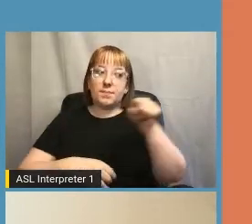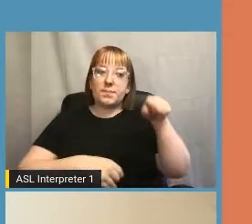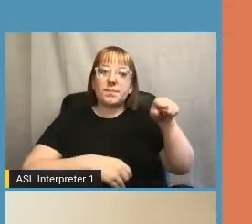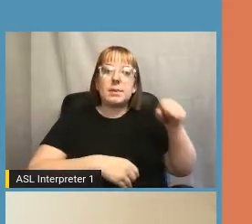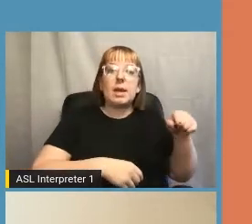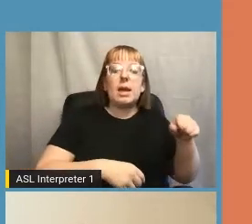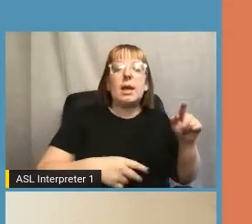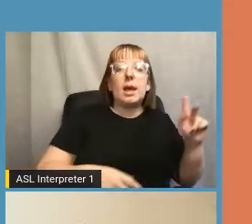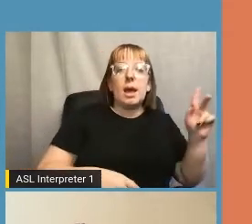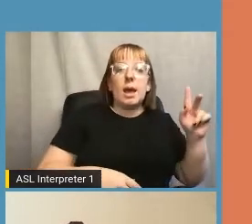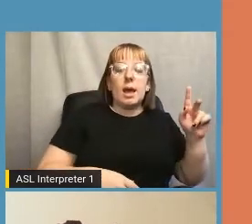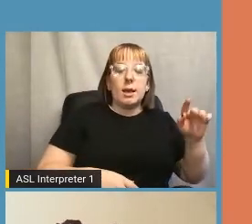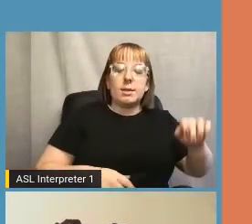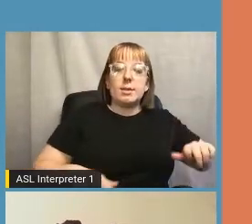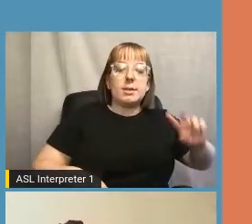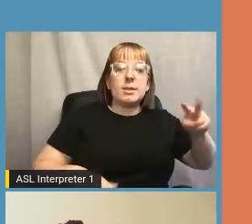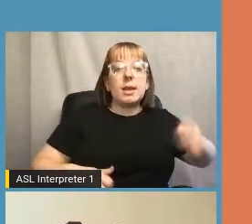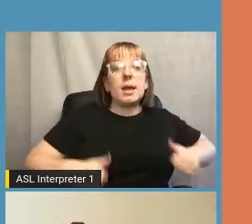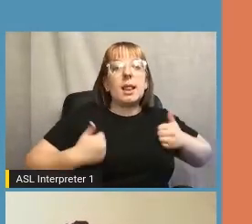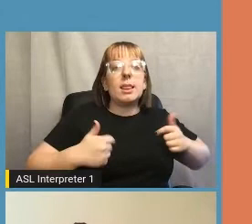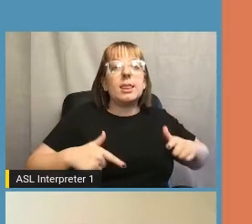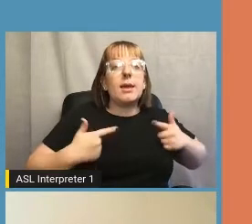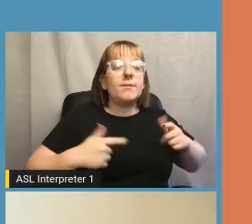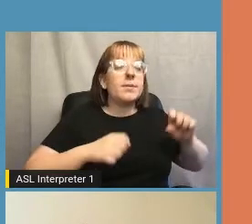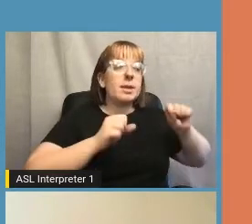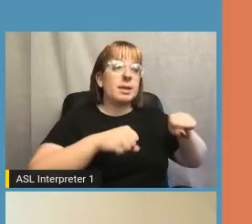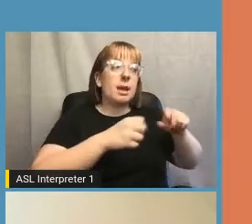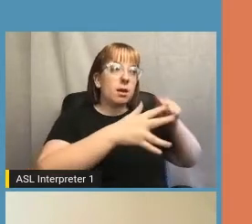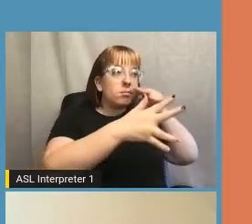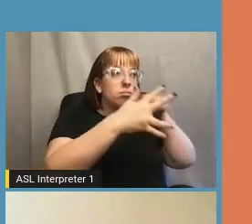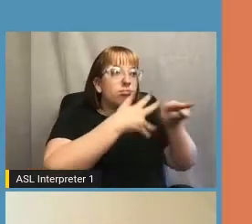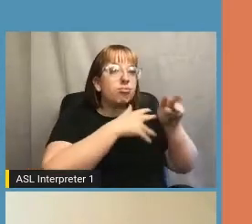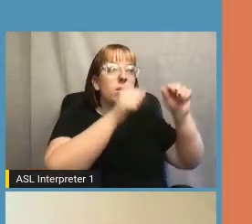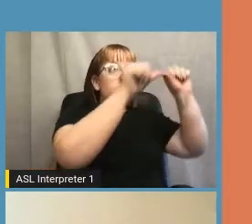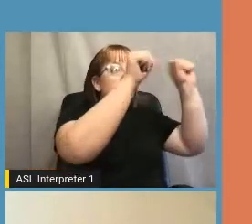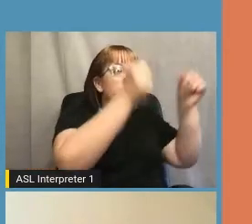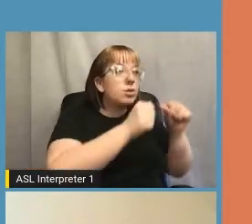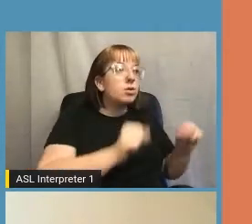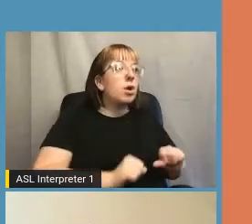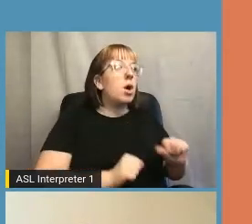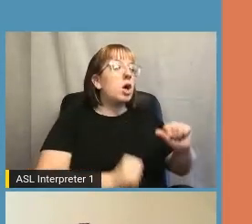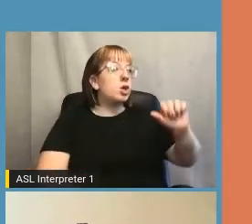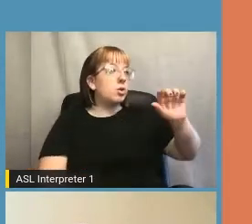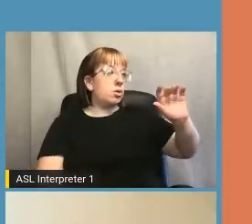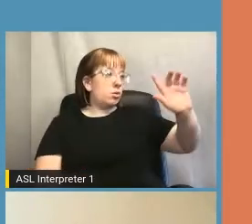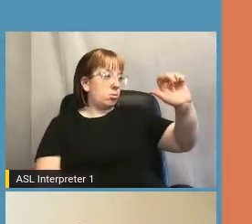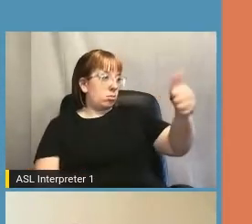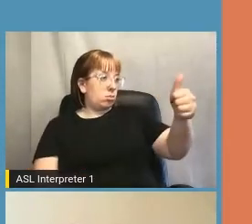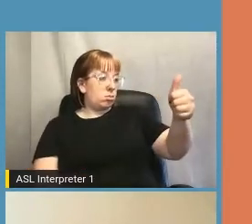uh you know displays or sculptures and then have like um some sort of walking mechanism stairs or